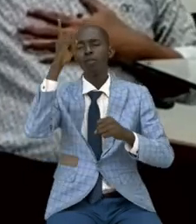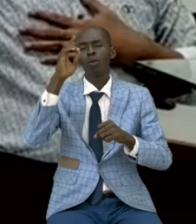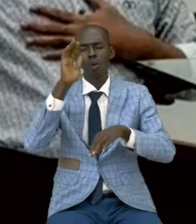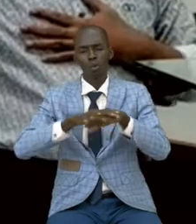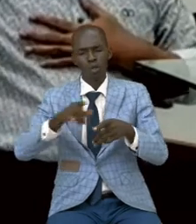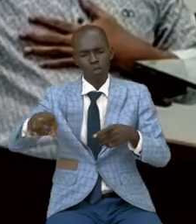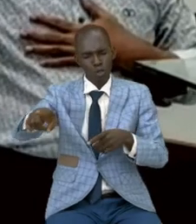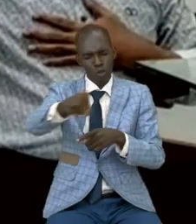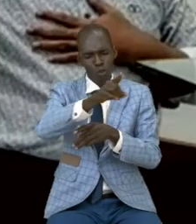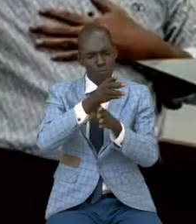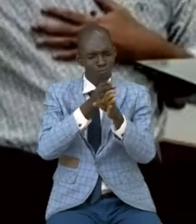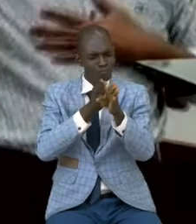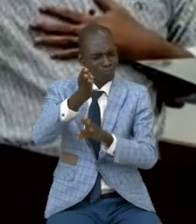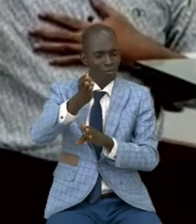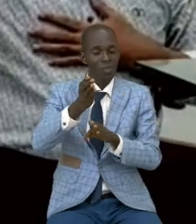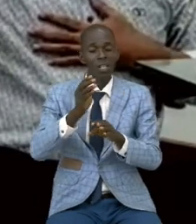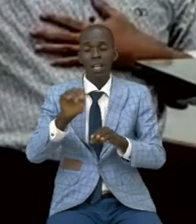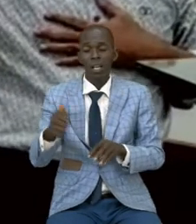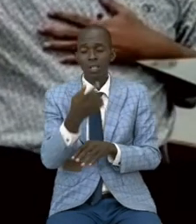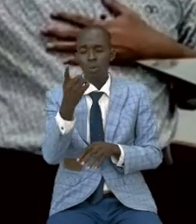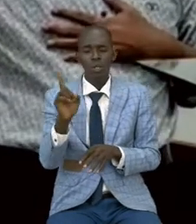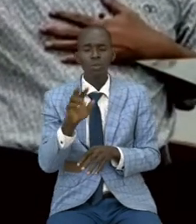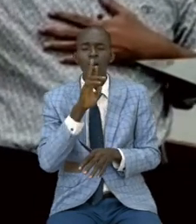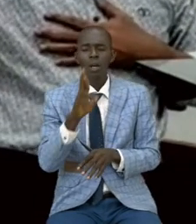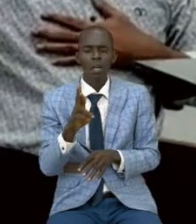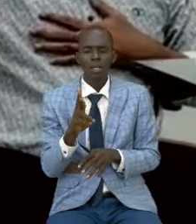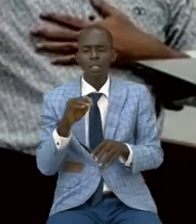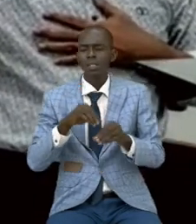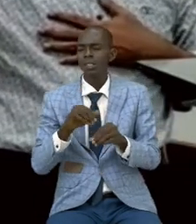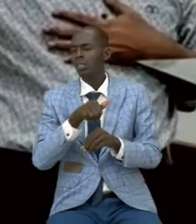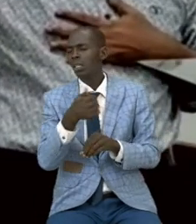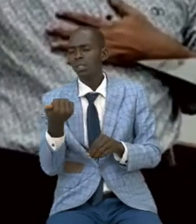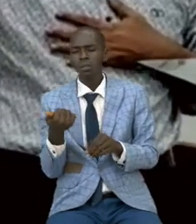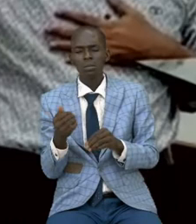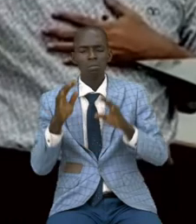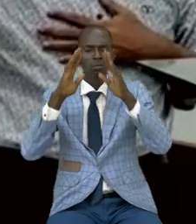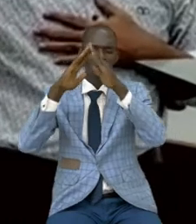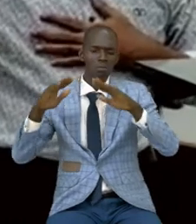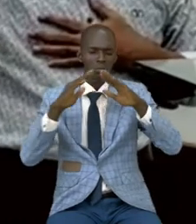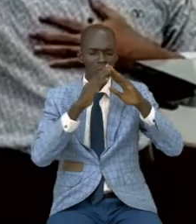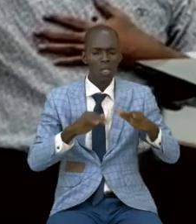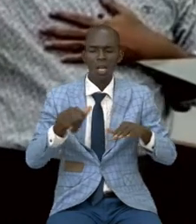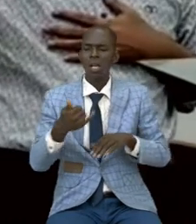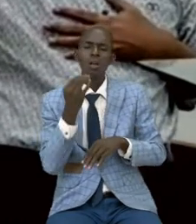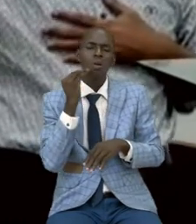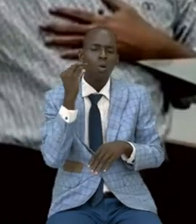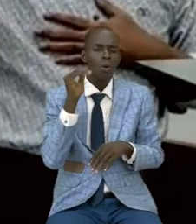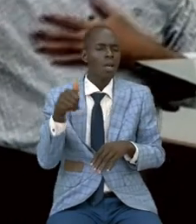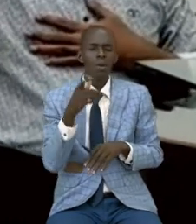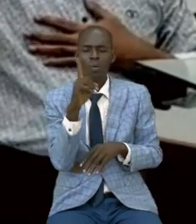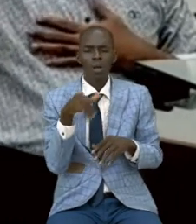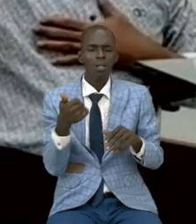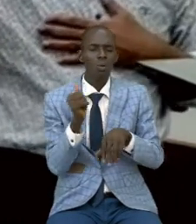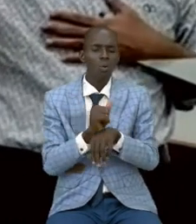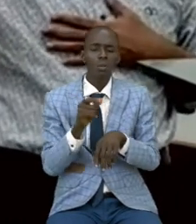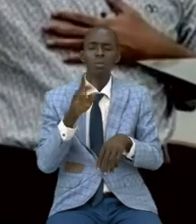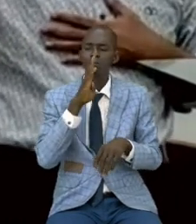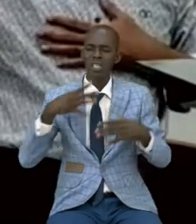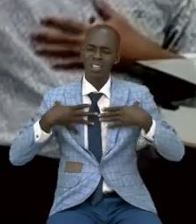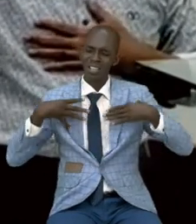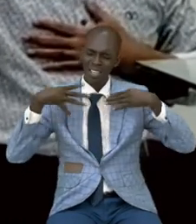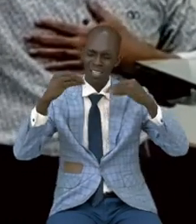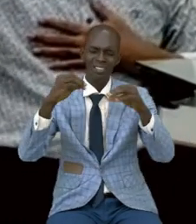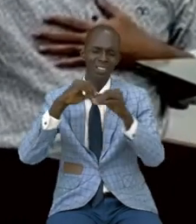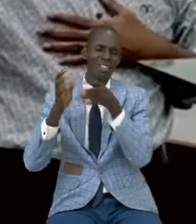anywhere you are any congregation any community any home anywhere be healed in jesus name